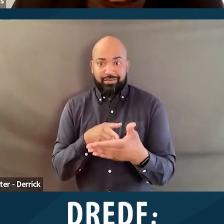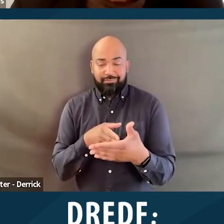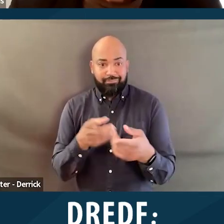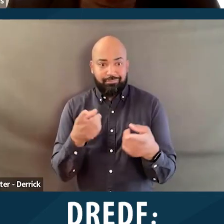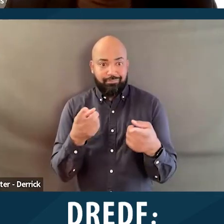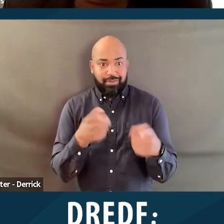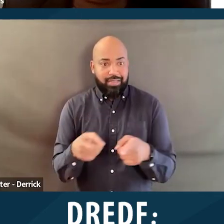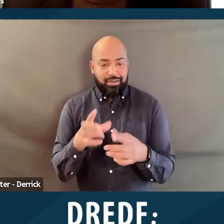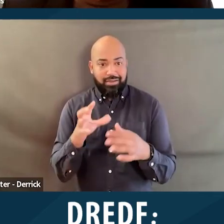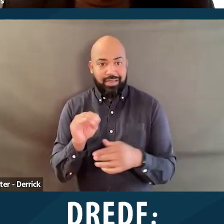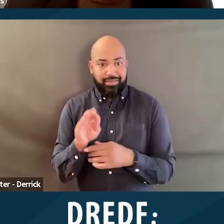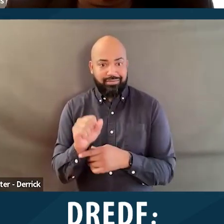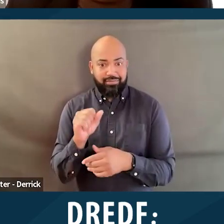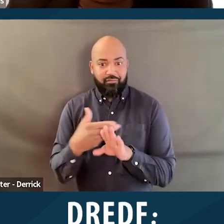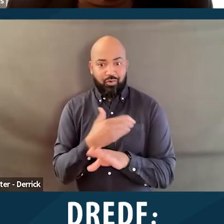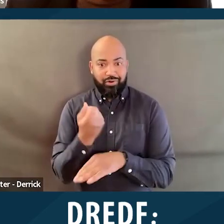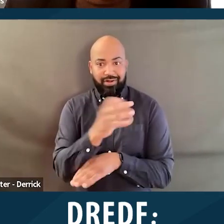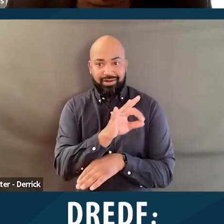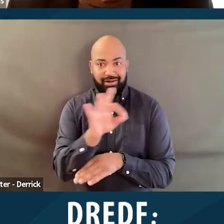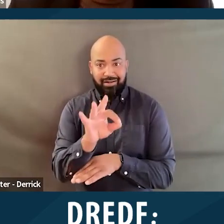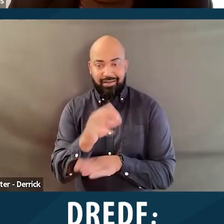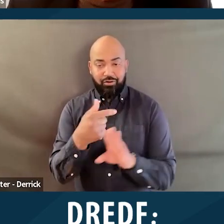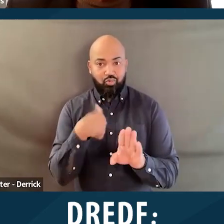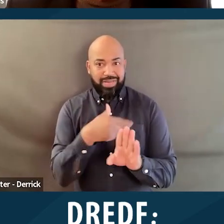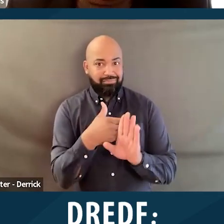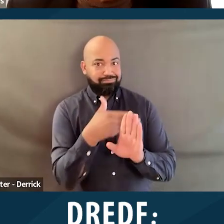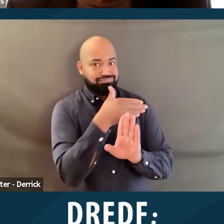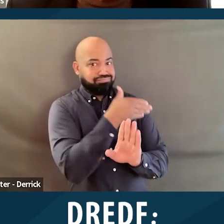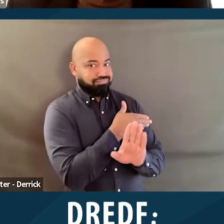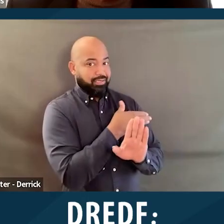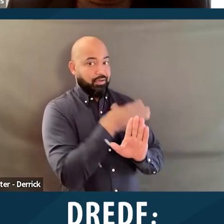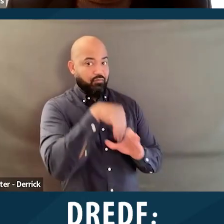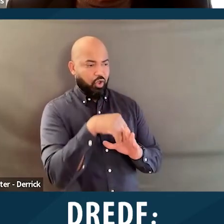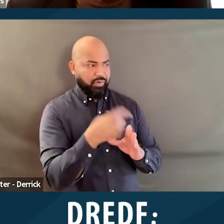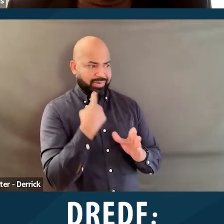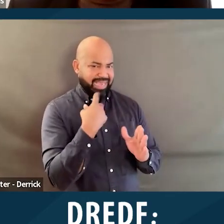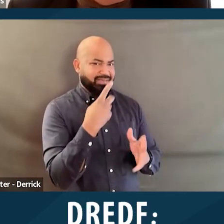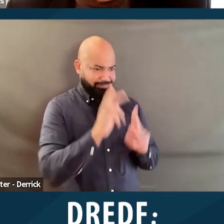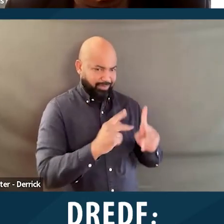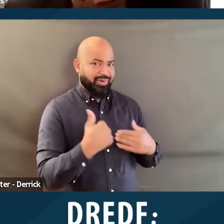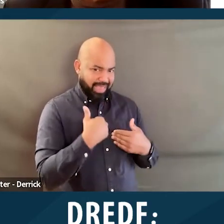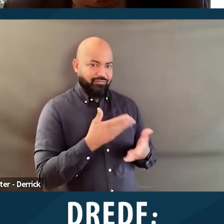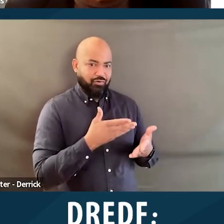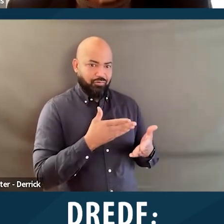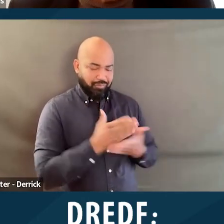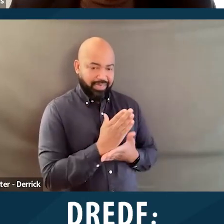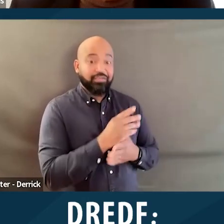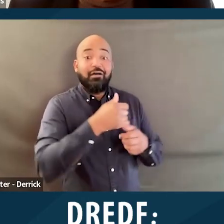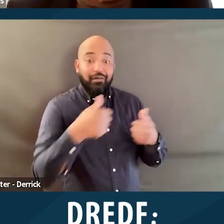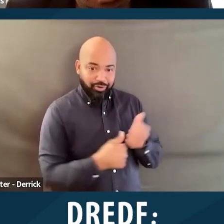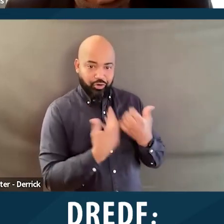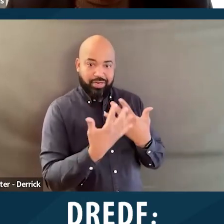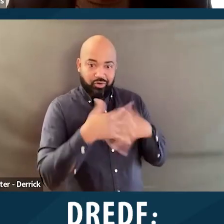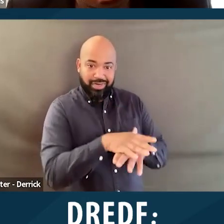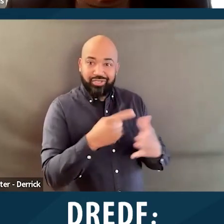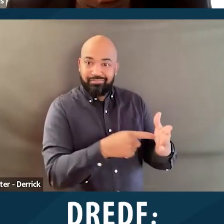us were part of cases, worked on cases before 1999 that actually went to court, saying that